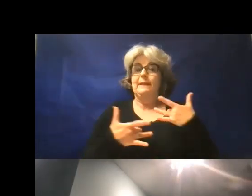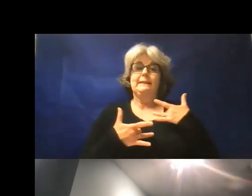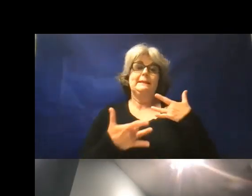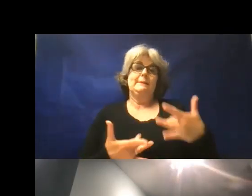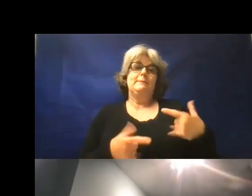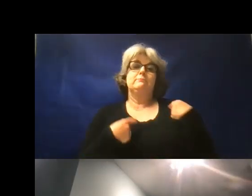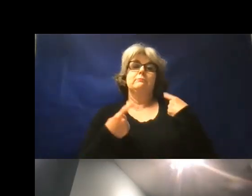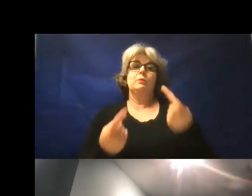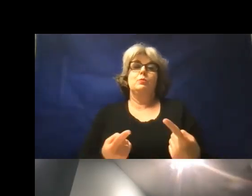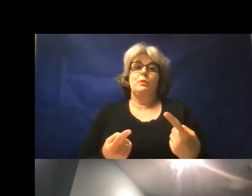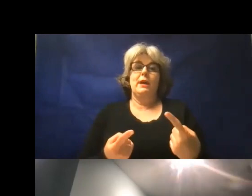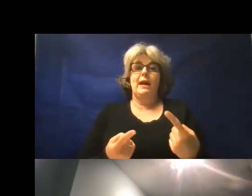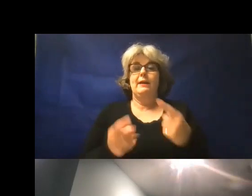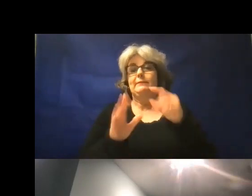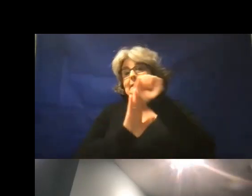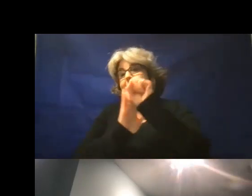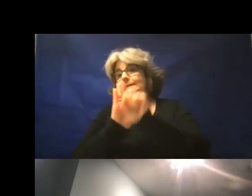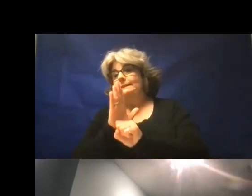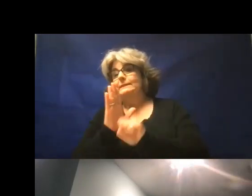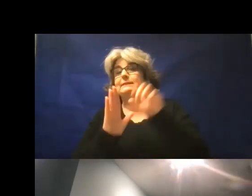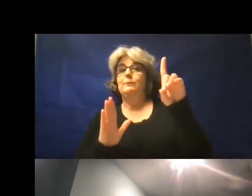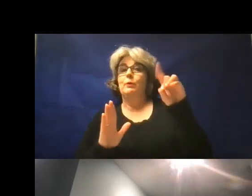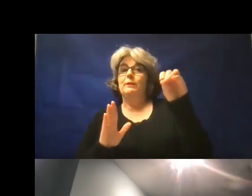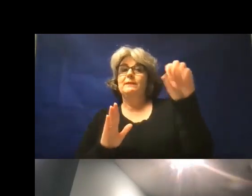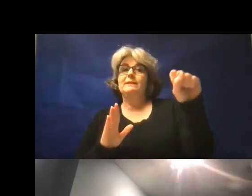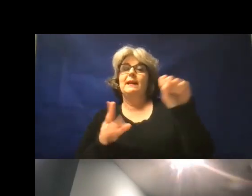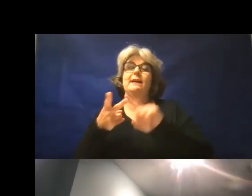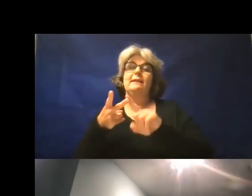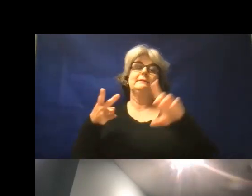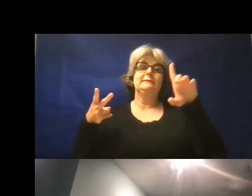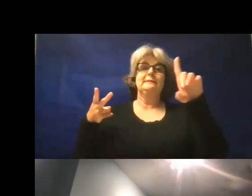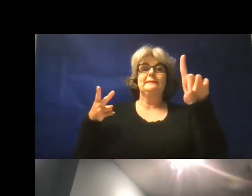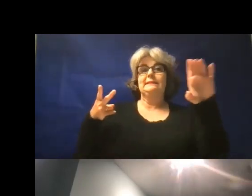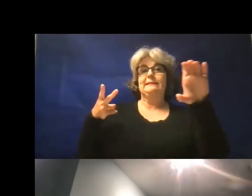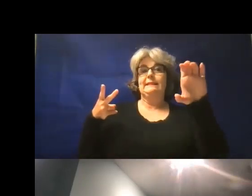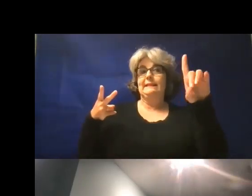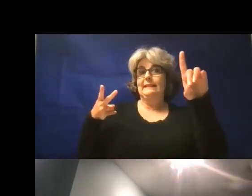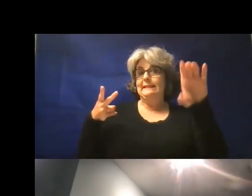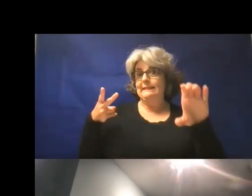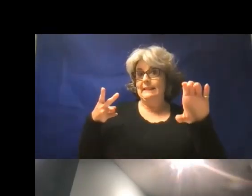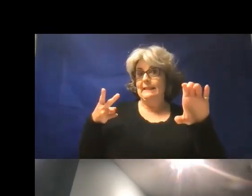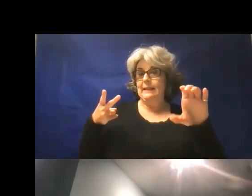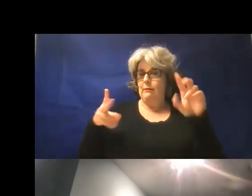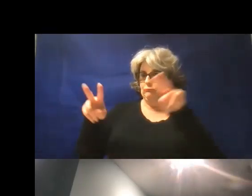factored in State and CDC advisories we've given them high weight in our risk assessment